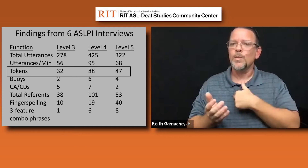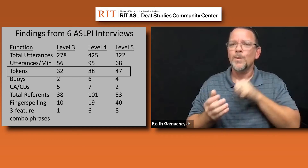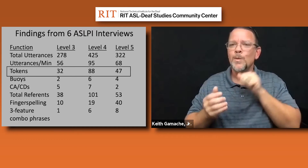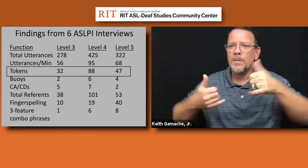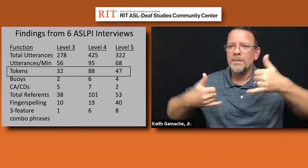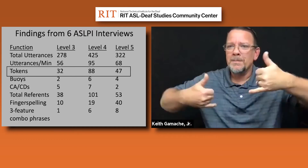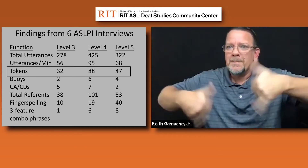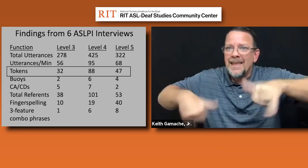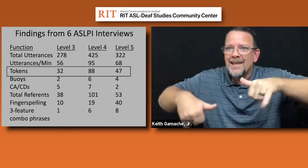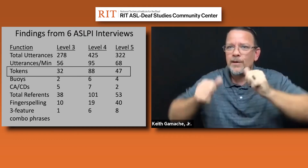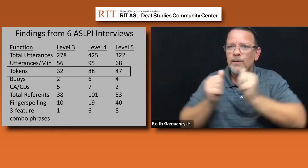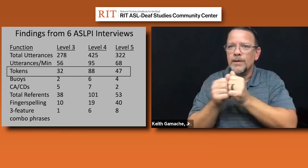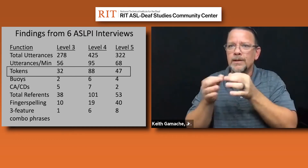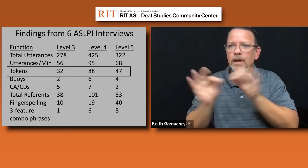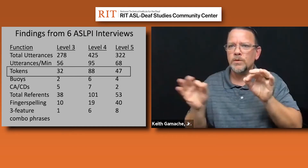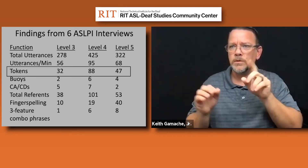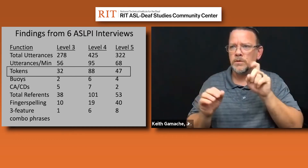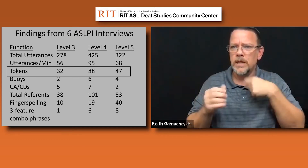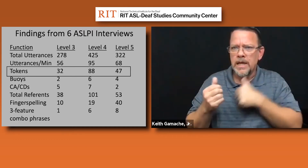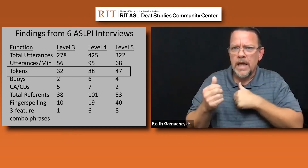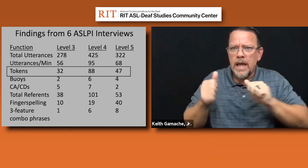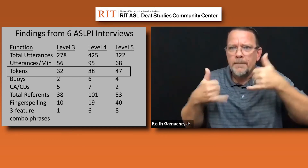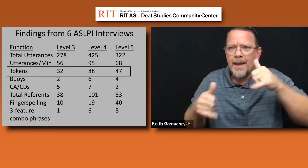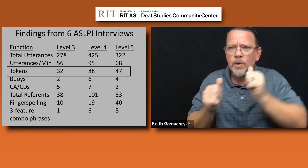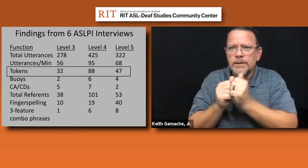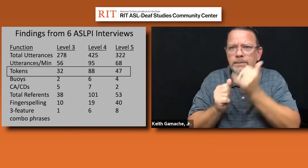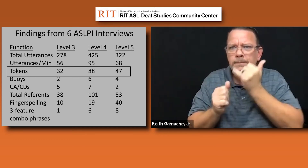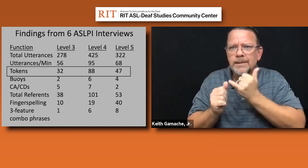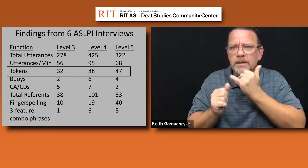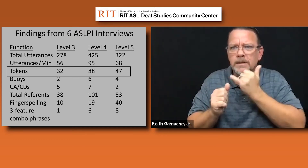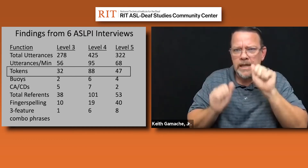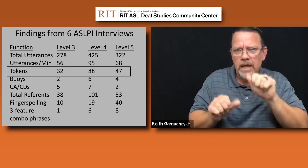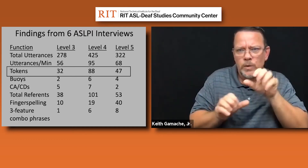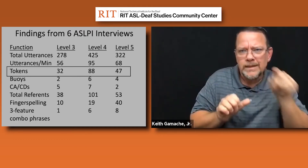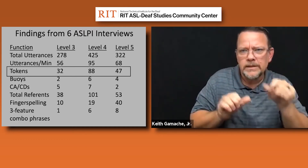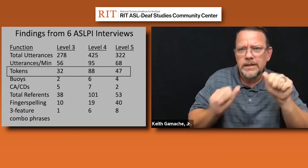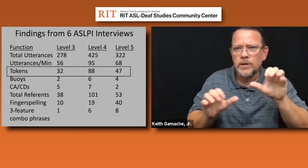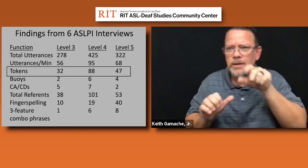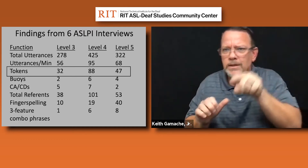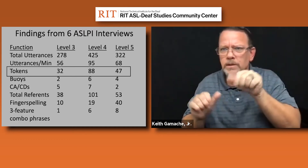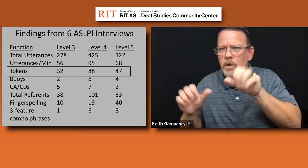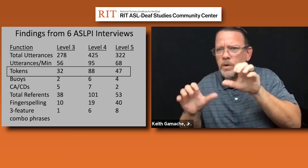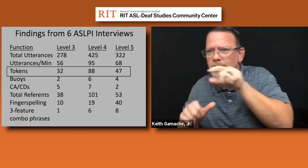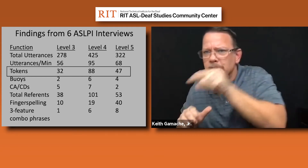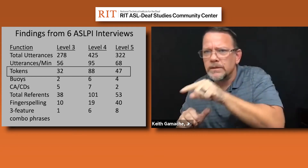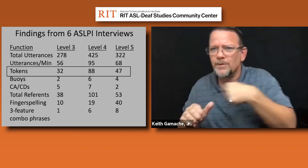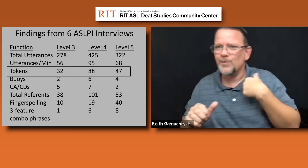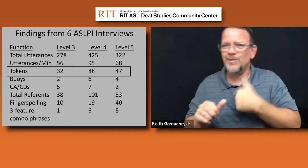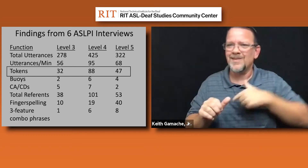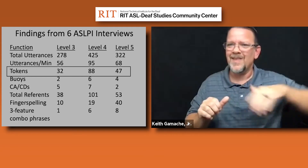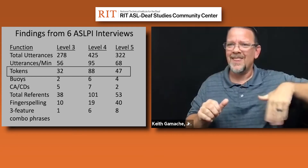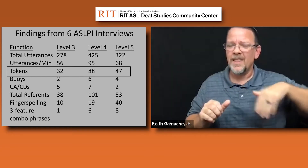but they're still set up exactly the same way in space, so you actually get as you get to mastery,